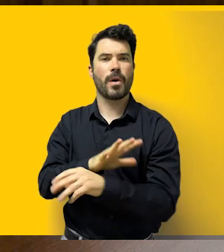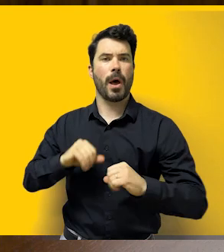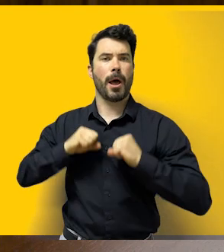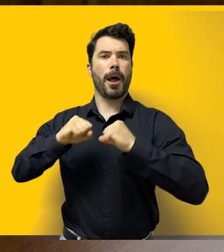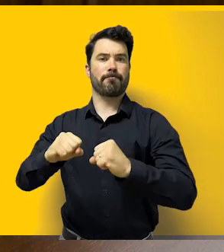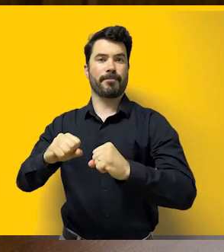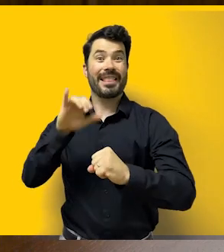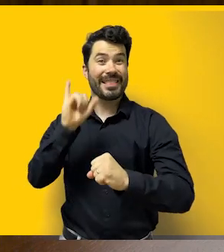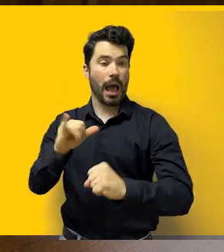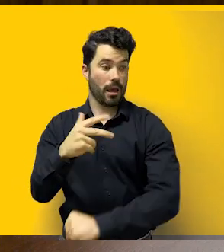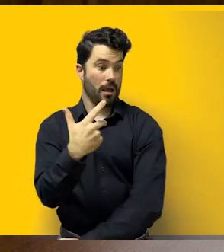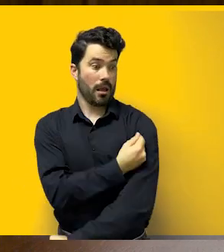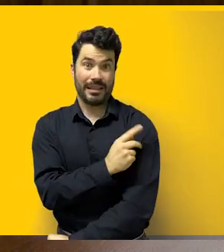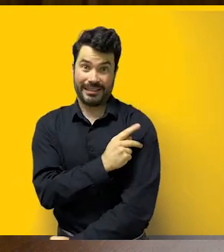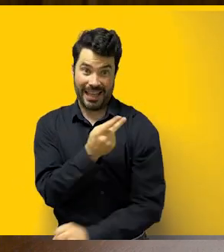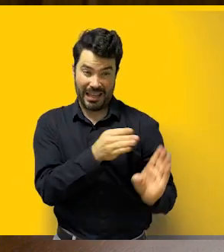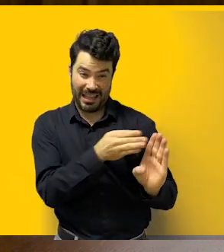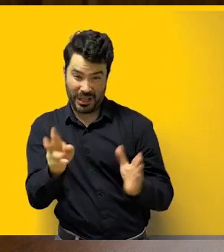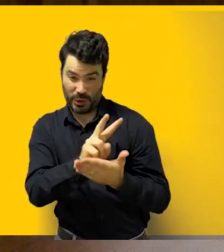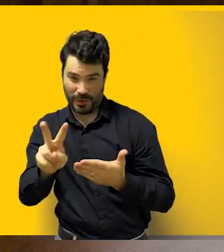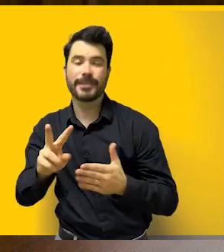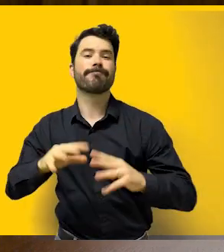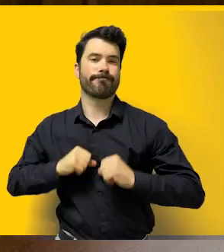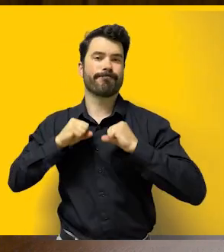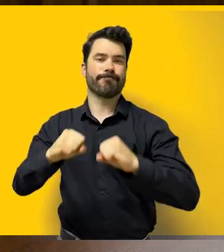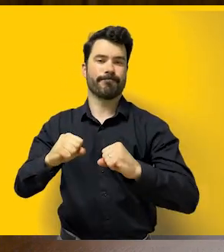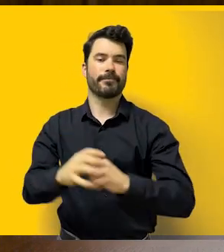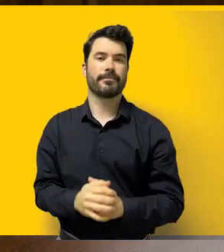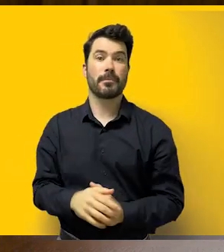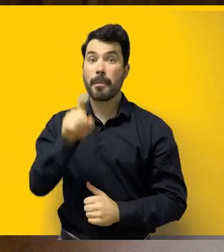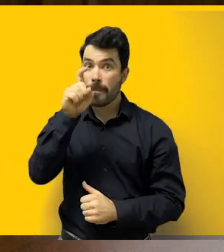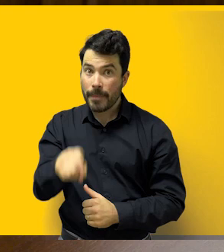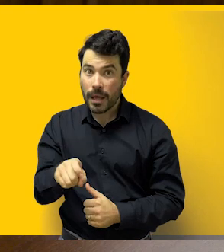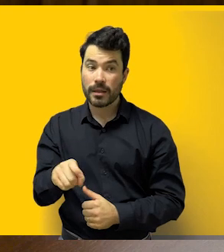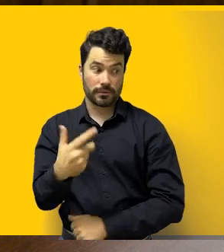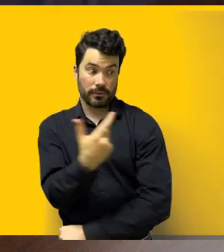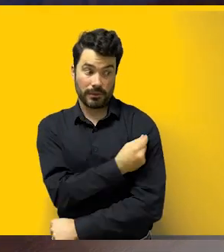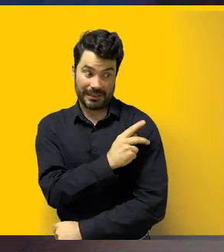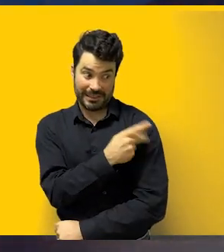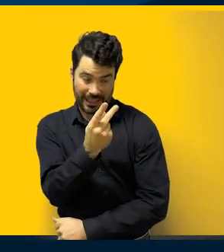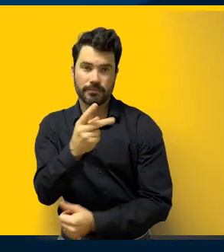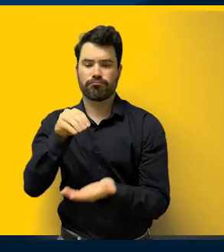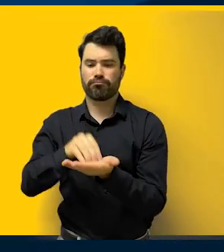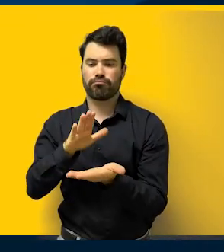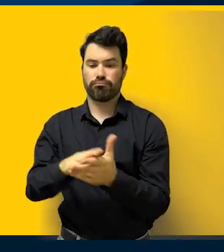which is two weeks after your second vaccination. You will need to submit documentation after you complete the series.